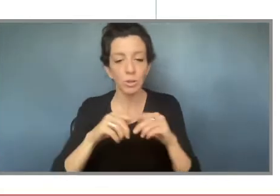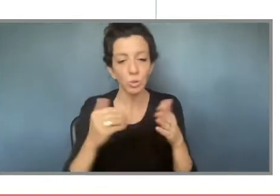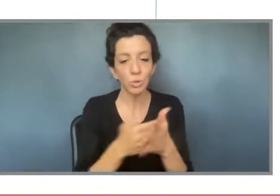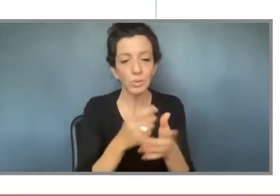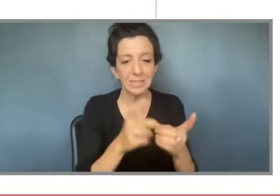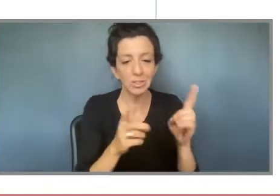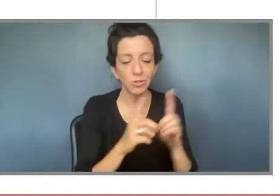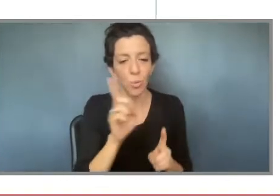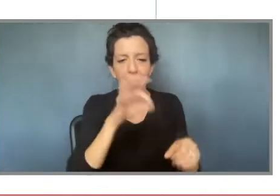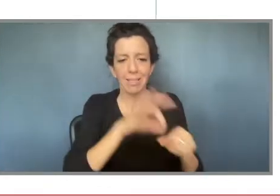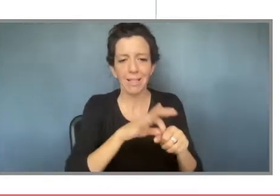Studio: You have.